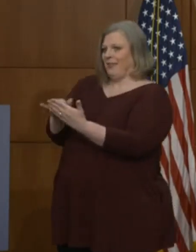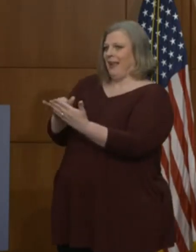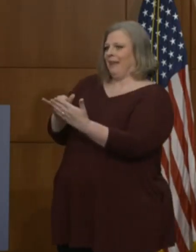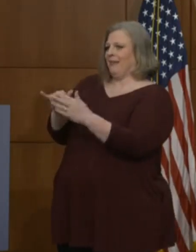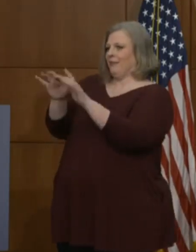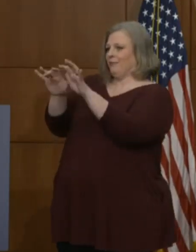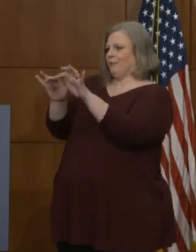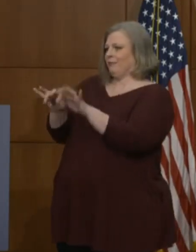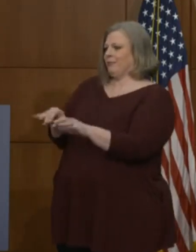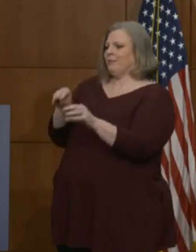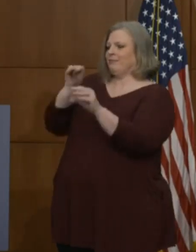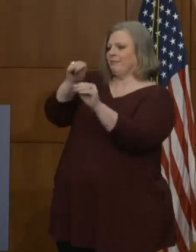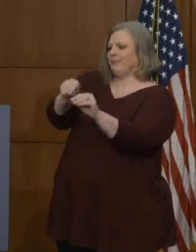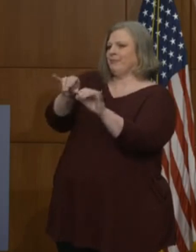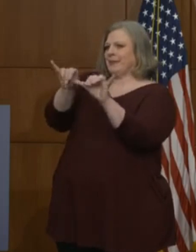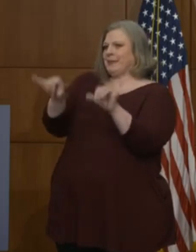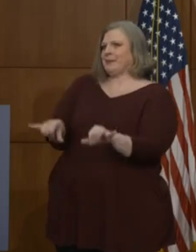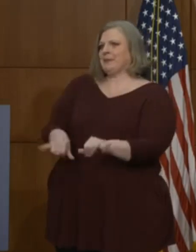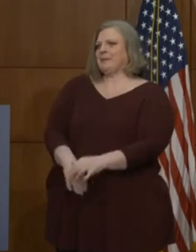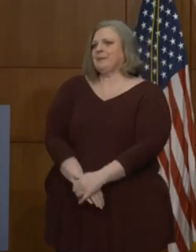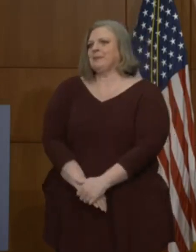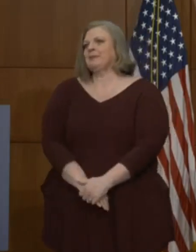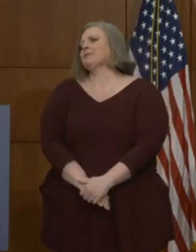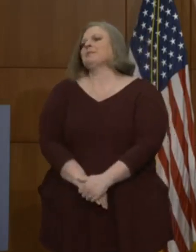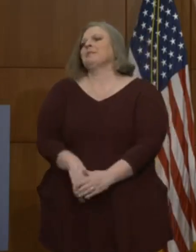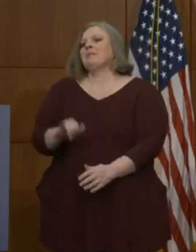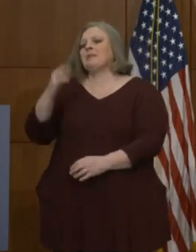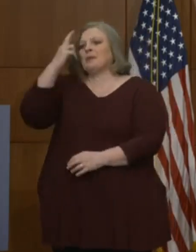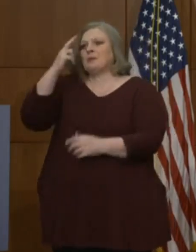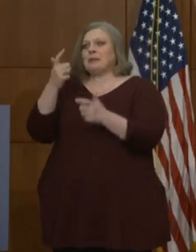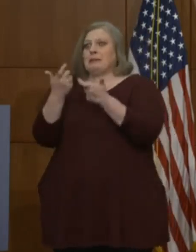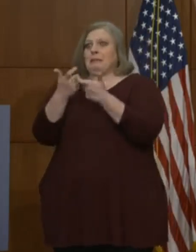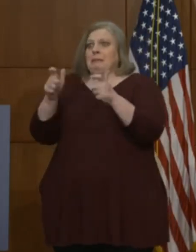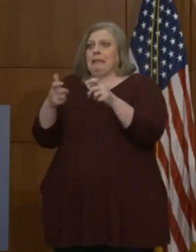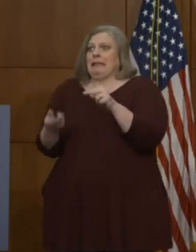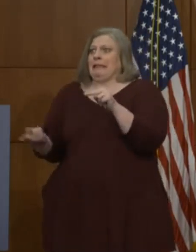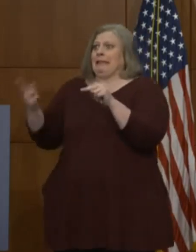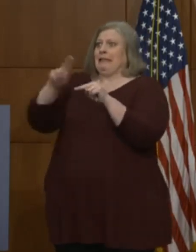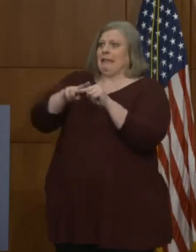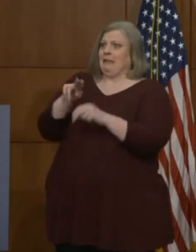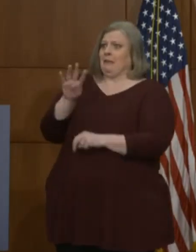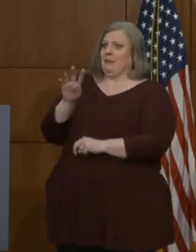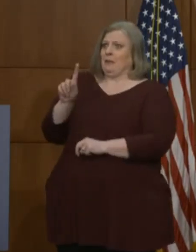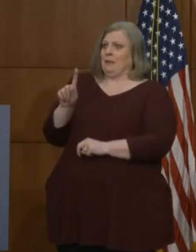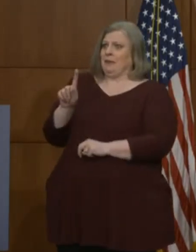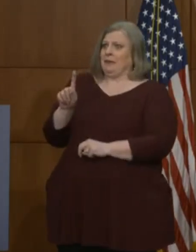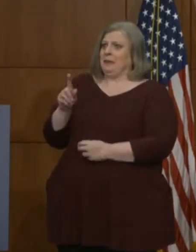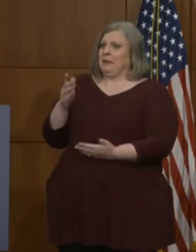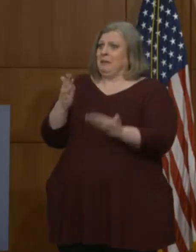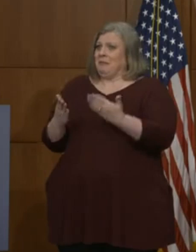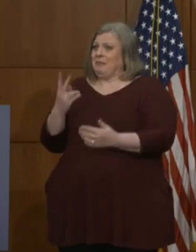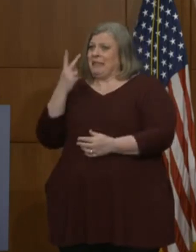THAT WAS ENTERED INTO THE DATABASE OF THAT’S WHY WE HAD DATABASE OF THAT’S WHY WE HAD THAT- BIG JUMP- FOR THAT THAT- BIG JUMP- FOR THAT PARTICULAR NUMBER AND THAT MAY